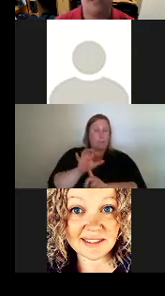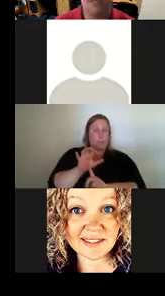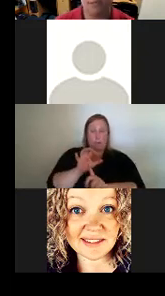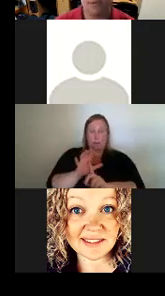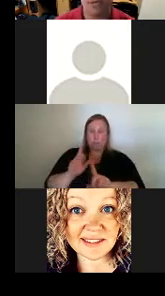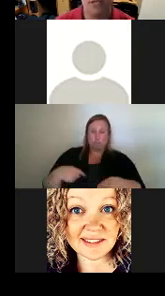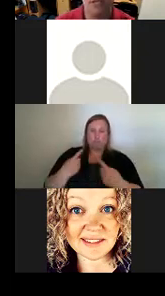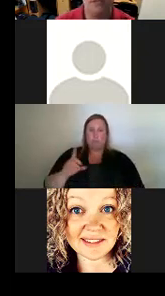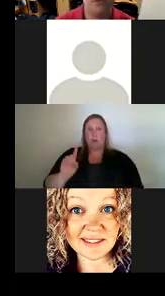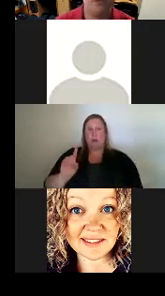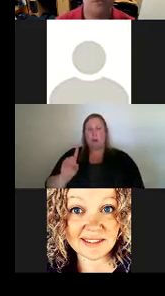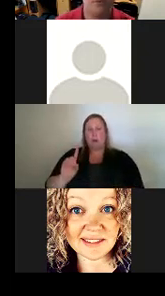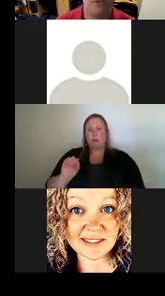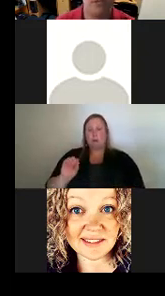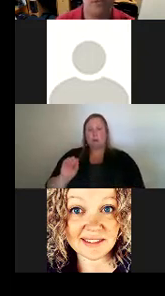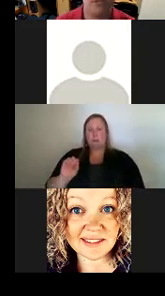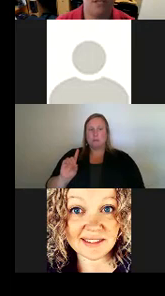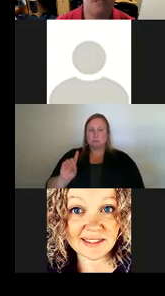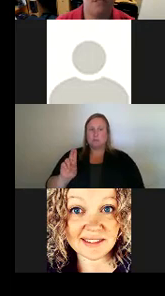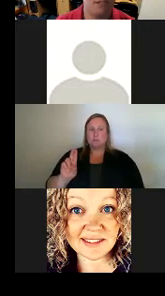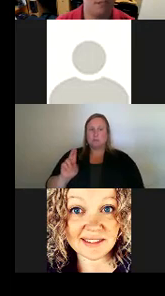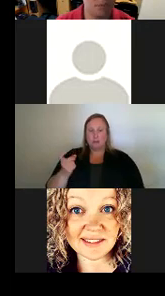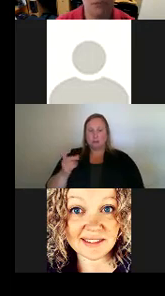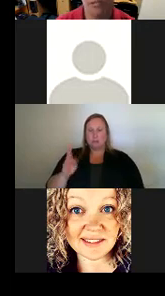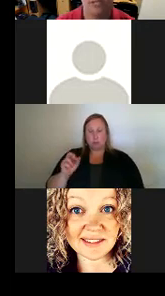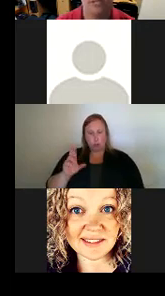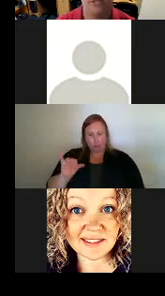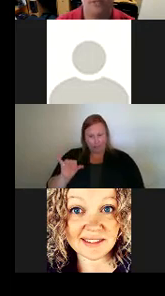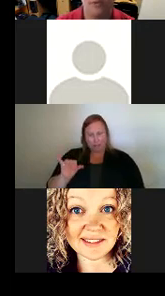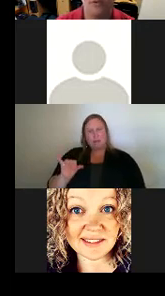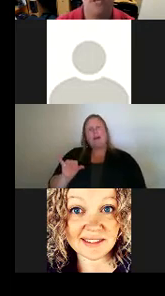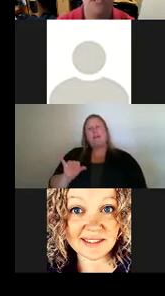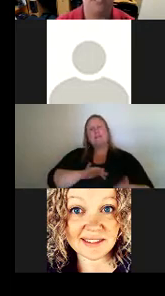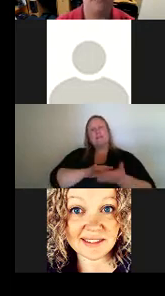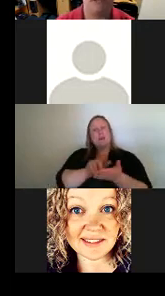DUXBURY, WHICH IS A BRAILLE TRANSLATION SOFTWARE AVAILABLE